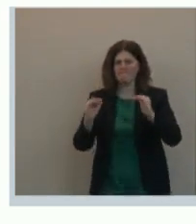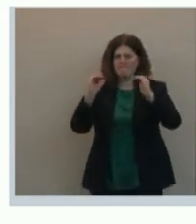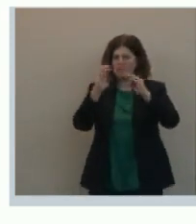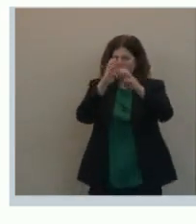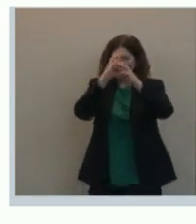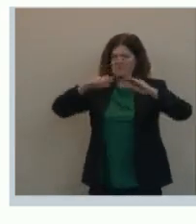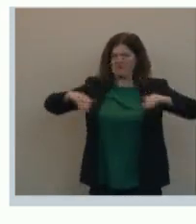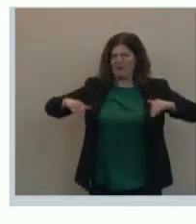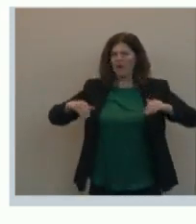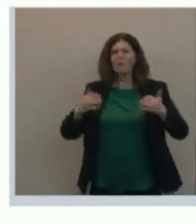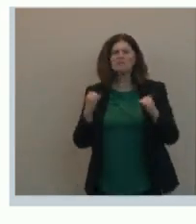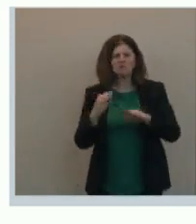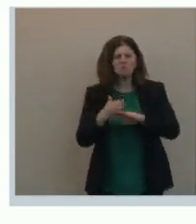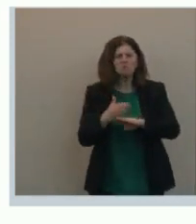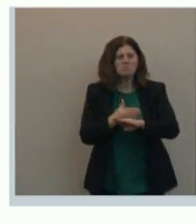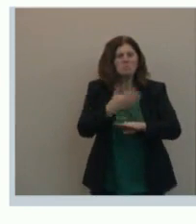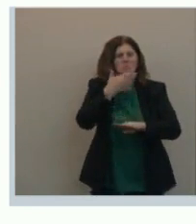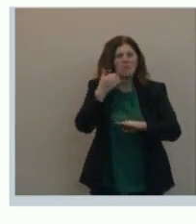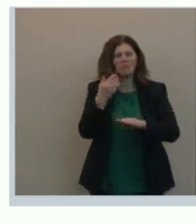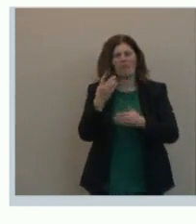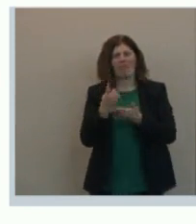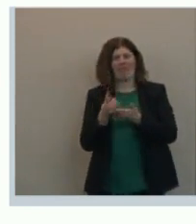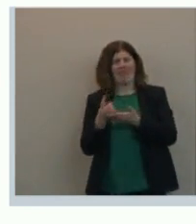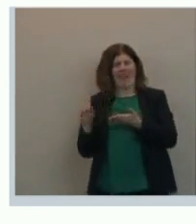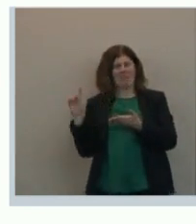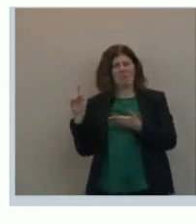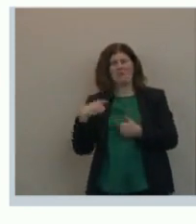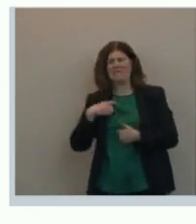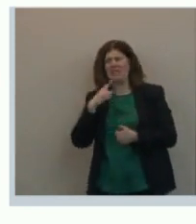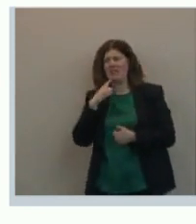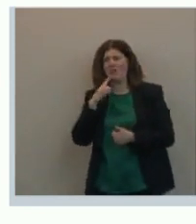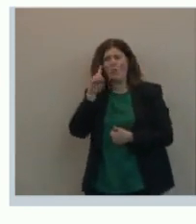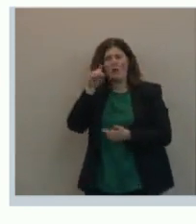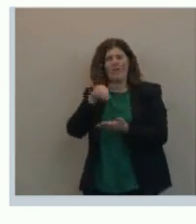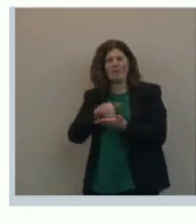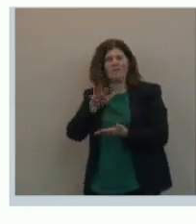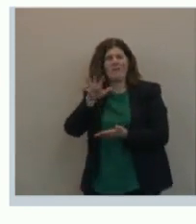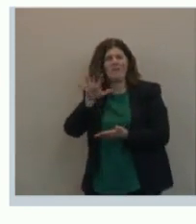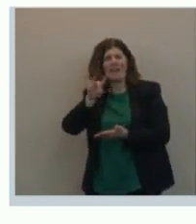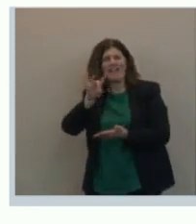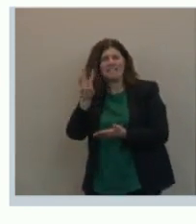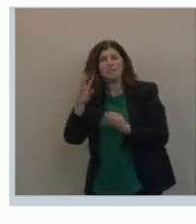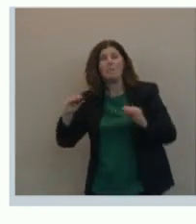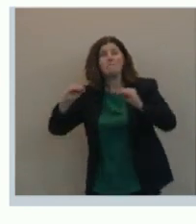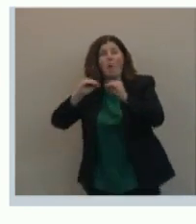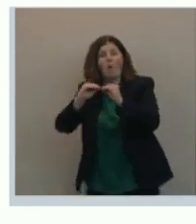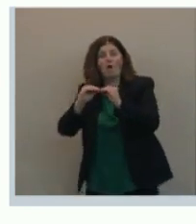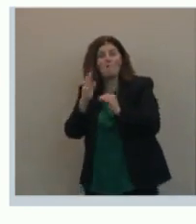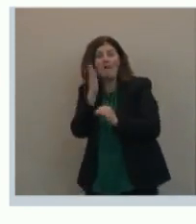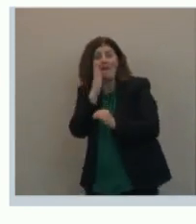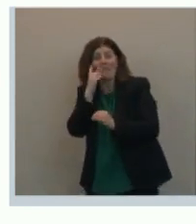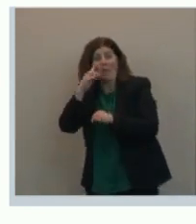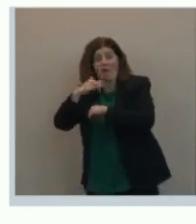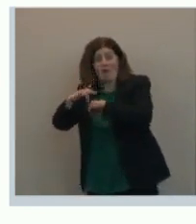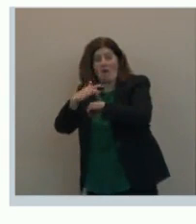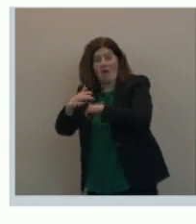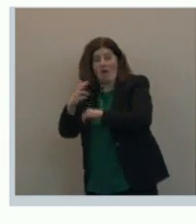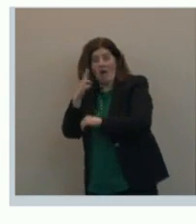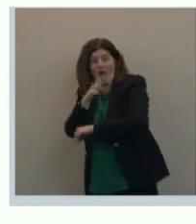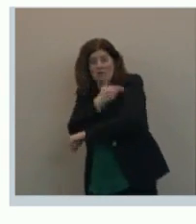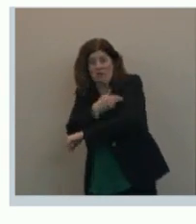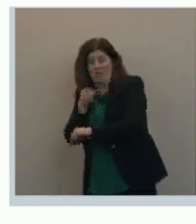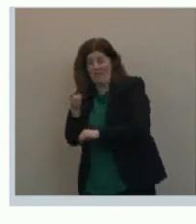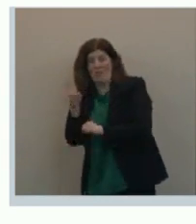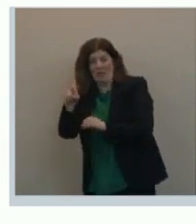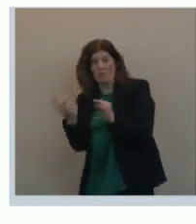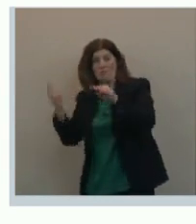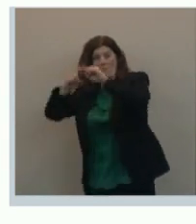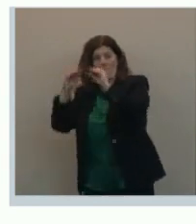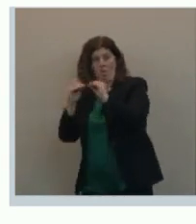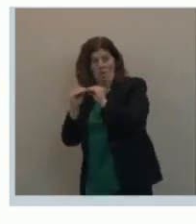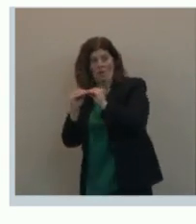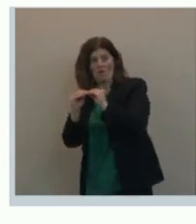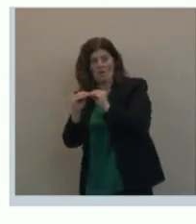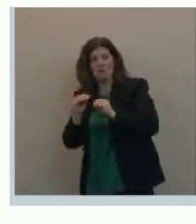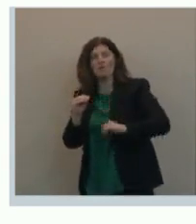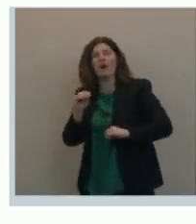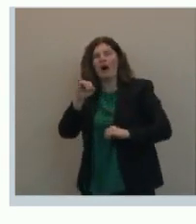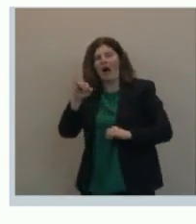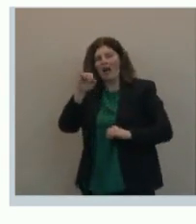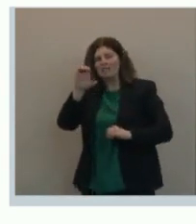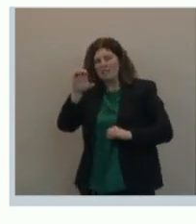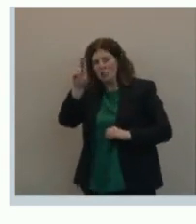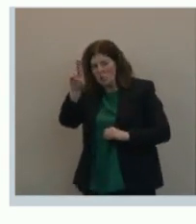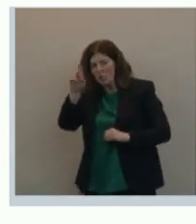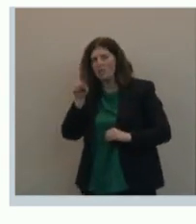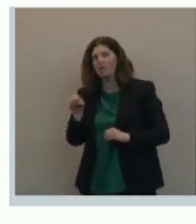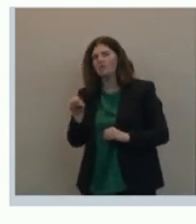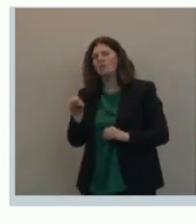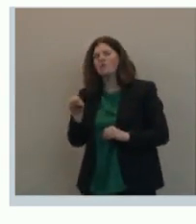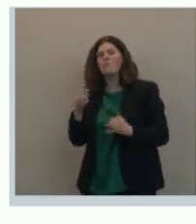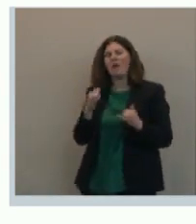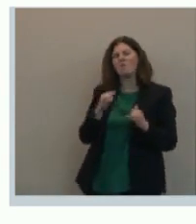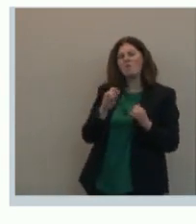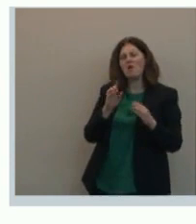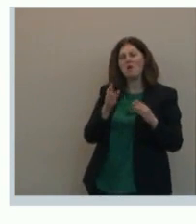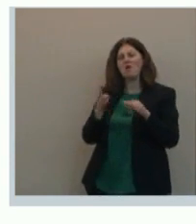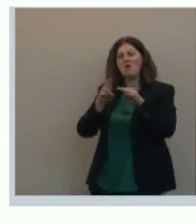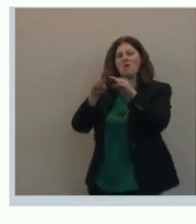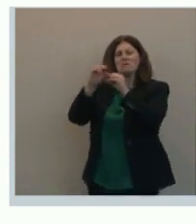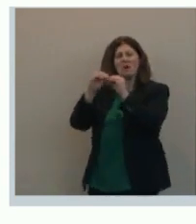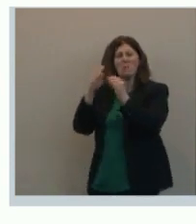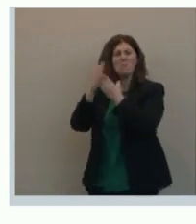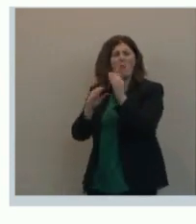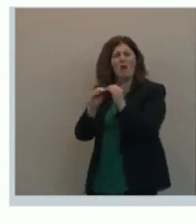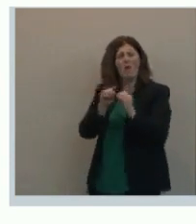IF WE WERE AT THAT MODERATELY HIGH INTERVENTION, WHICH WE ARE NOT QUITE THERE YET, BUT WE ARE MAKING PROGRESS, LAST WEEK WE SAID WE WERE GOING TO NEED 1586 MORE ICU BEDS THAN WE HAD A